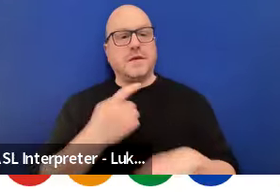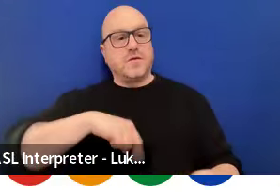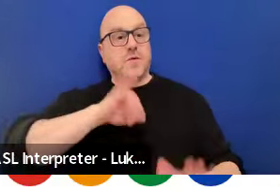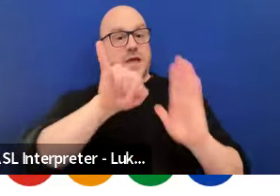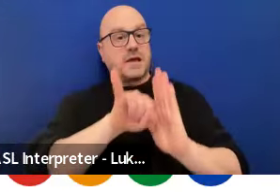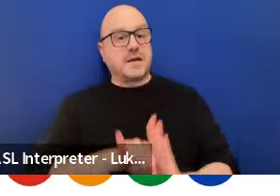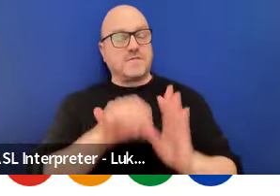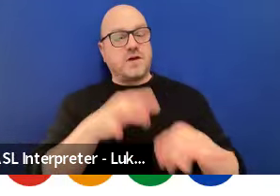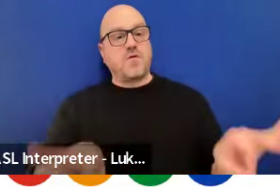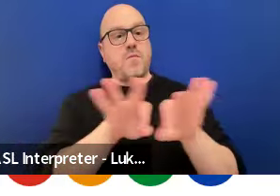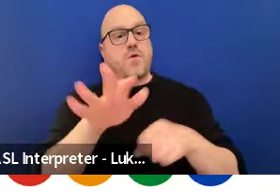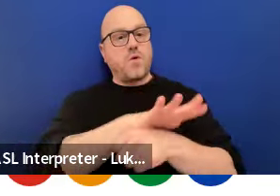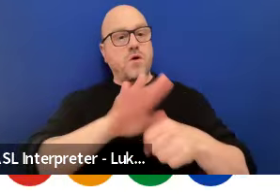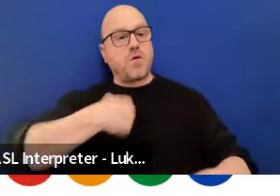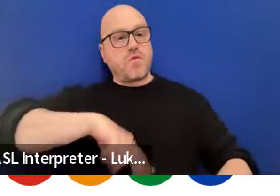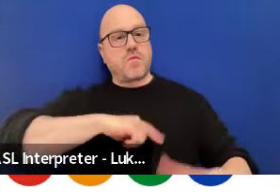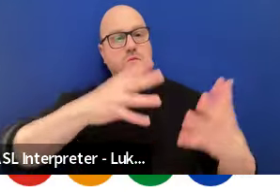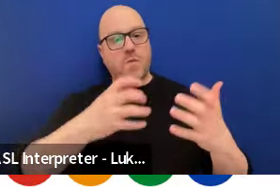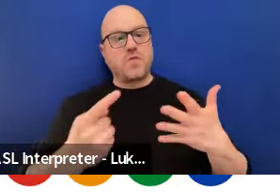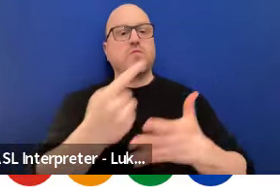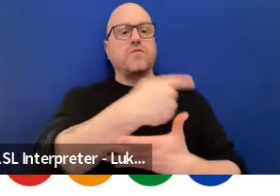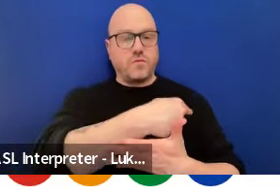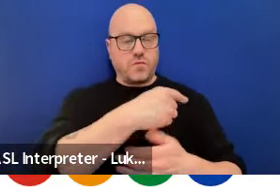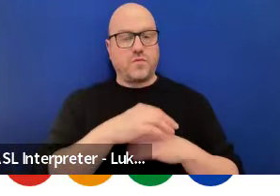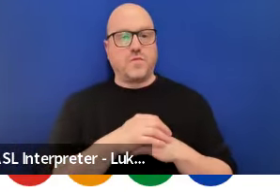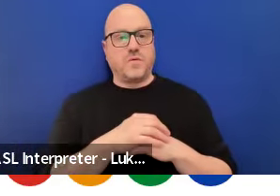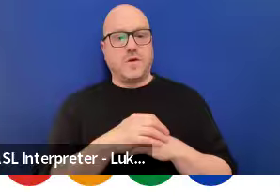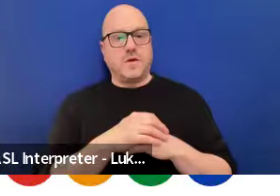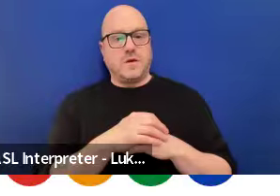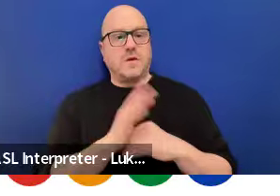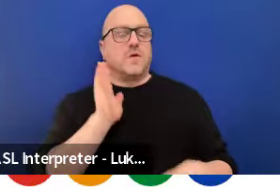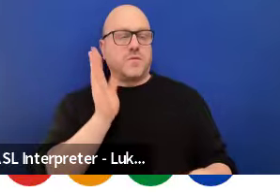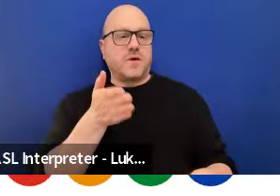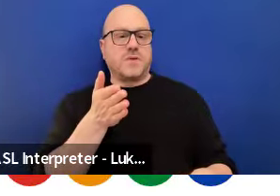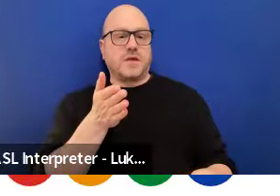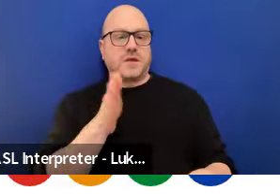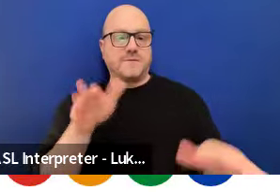IT RIGHT. WE HAVE IDENTIFIED A FEW KEY AREAS THAT WE ARE LOOKING TO REVIEW IN